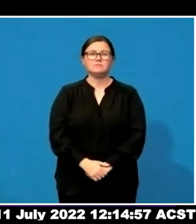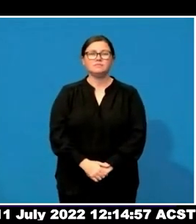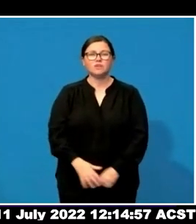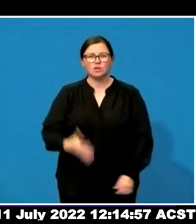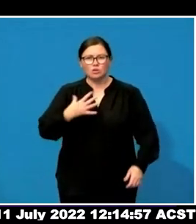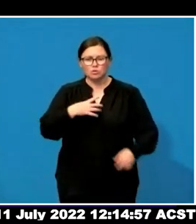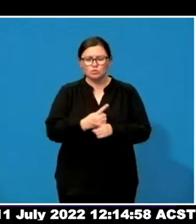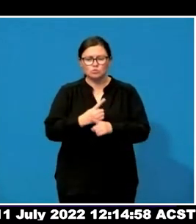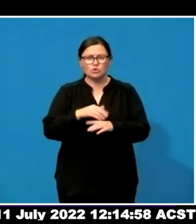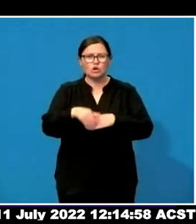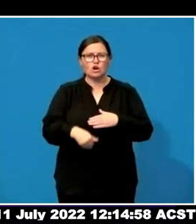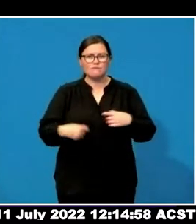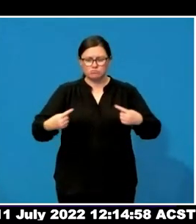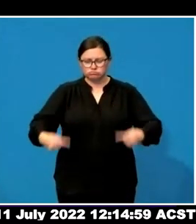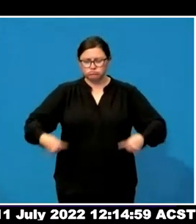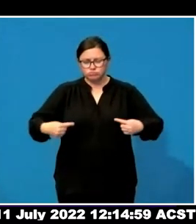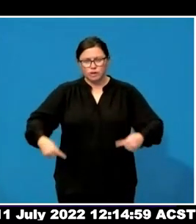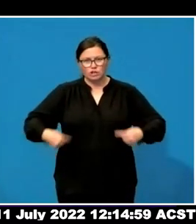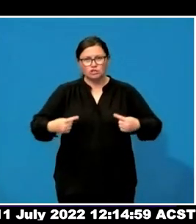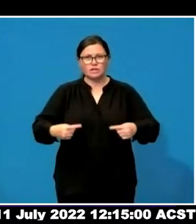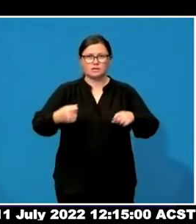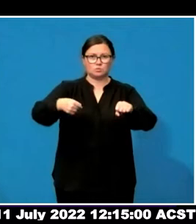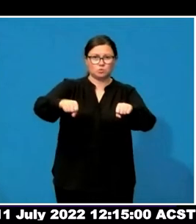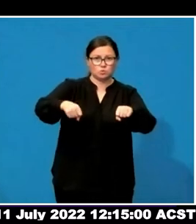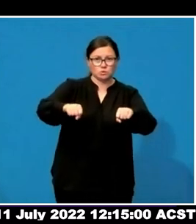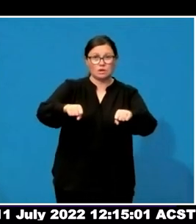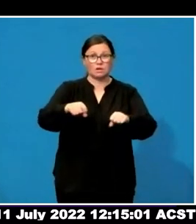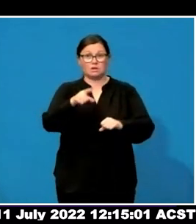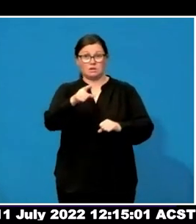scooter. You've got a manual wheelchair that you're with here today?